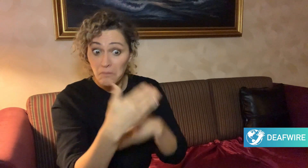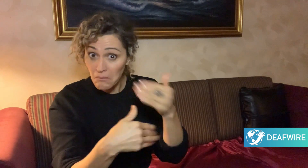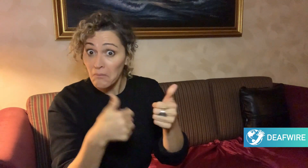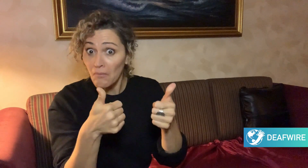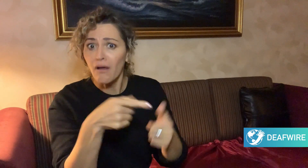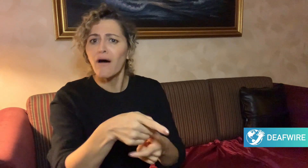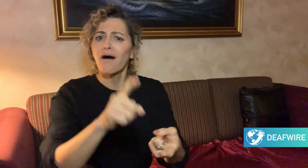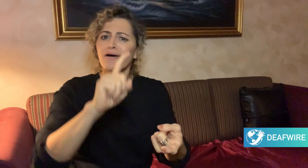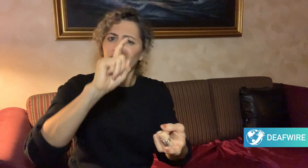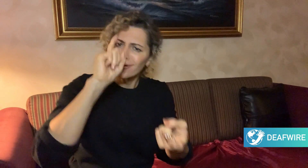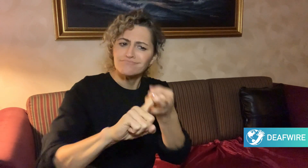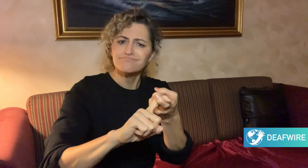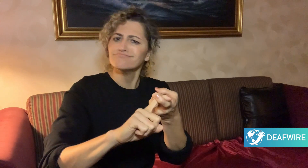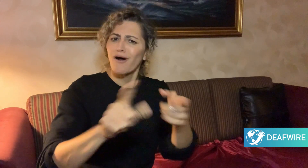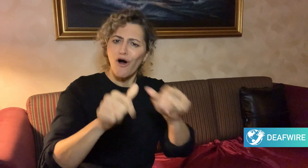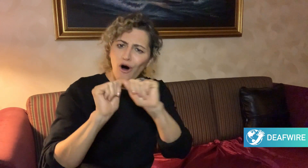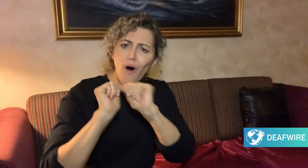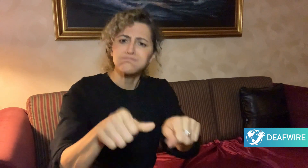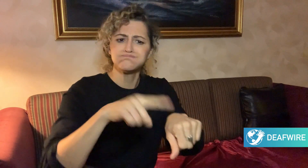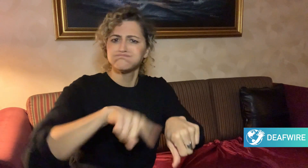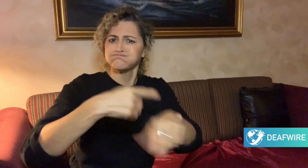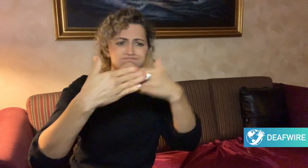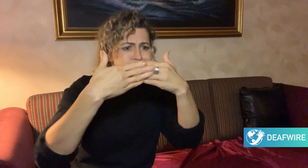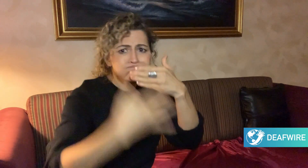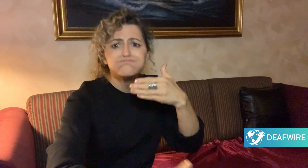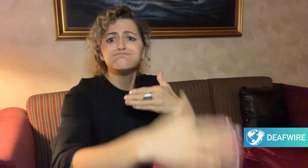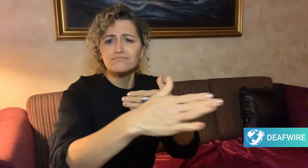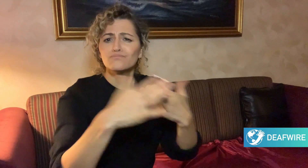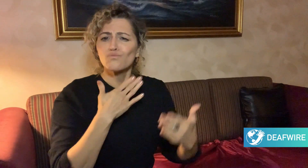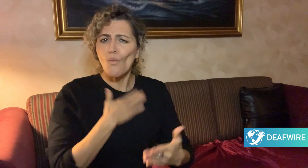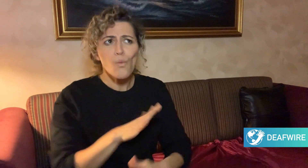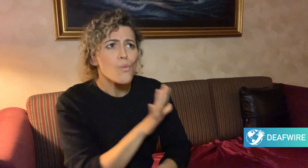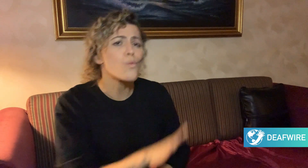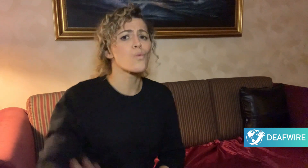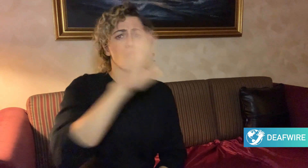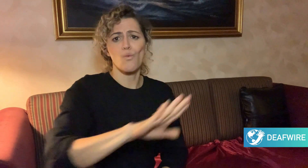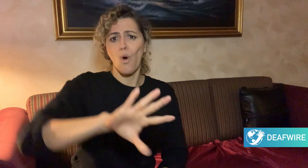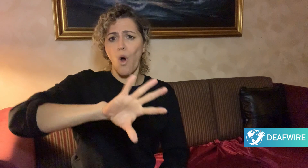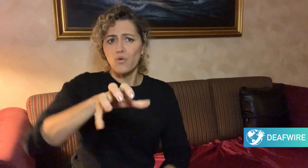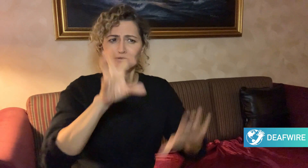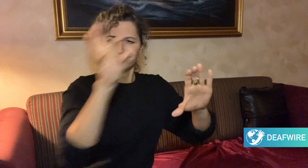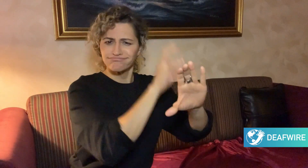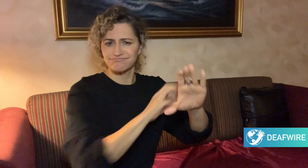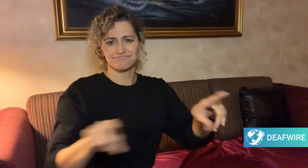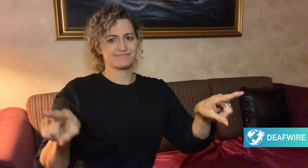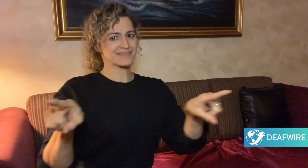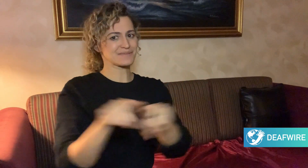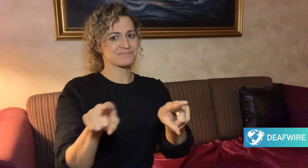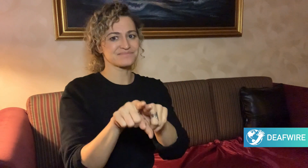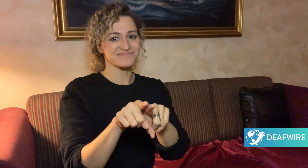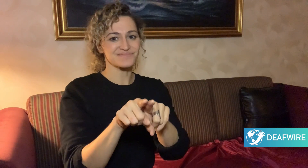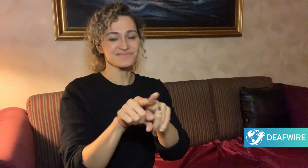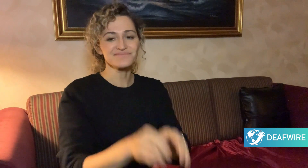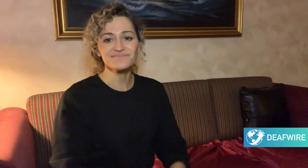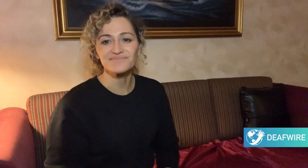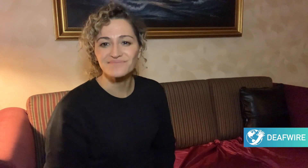become a permanent, nation-wide service.